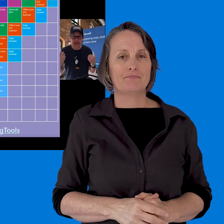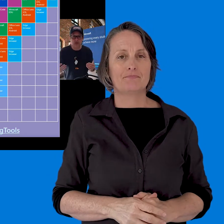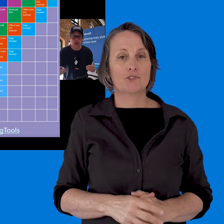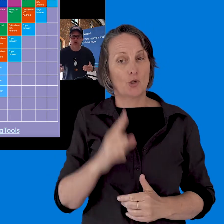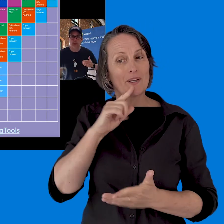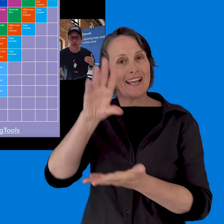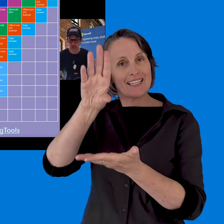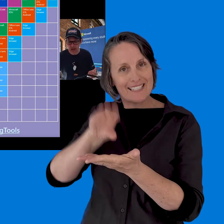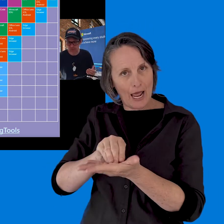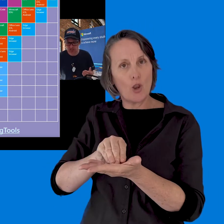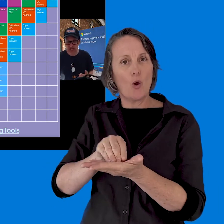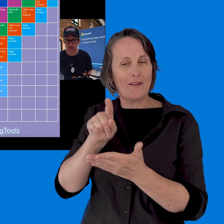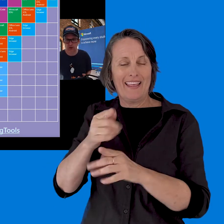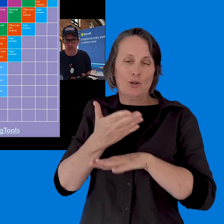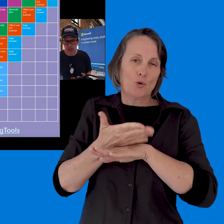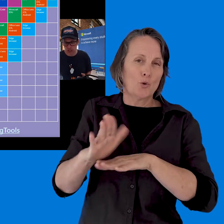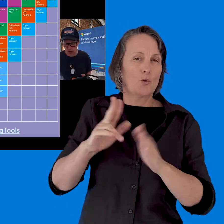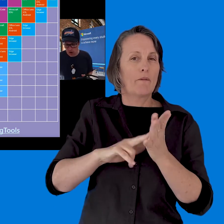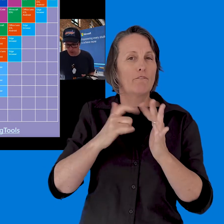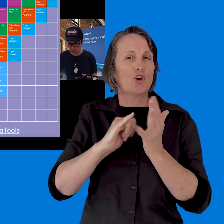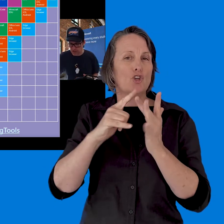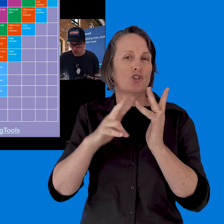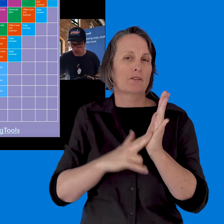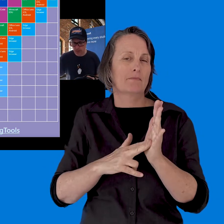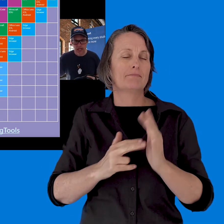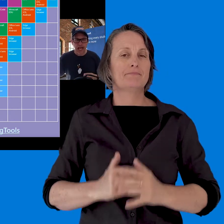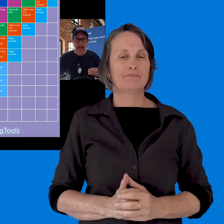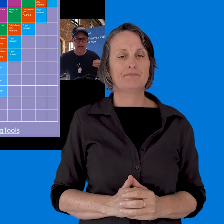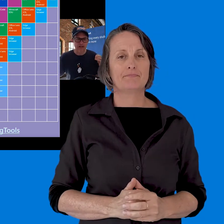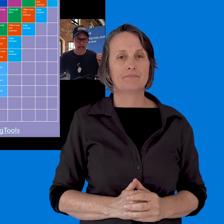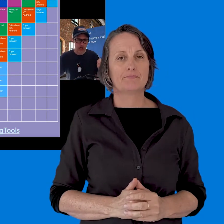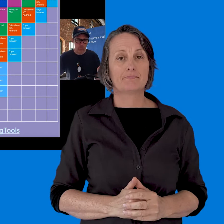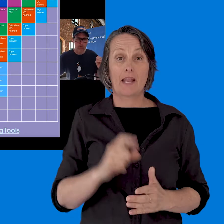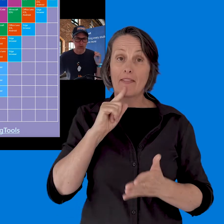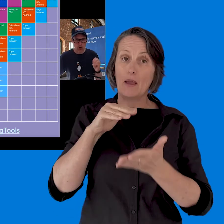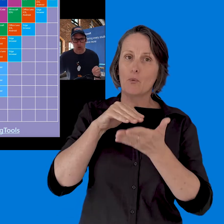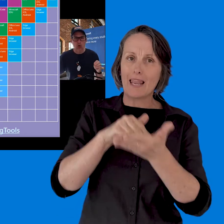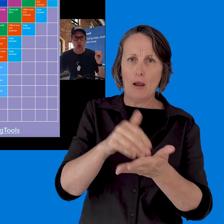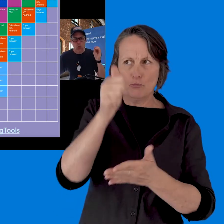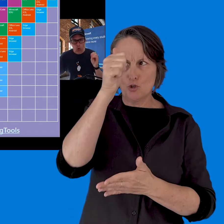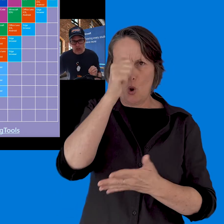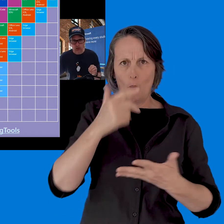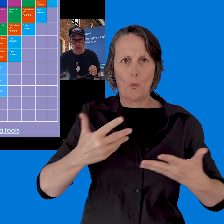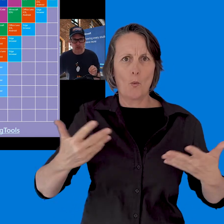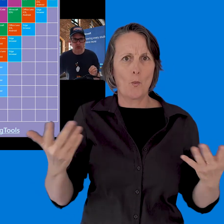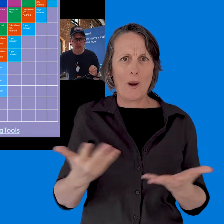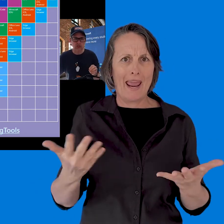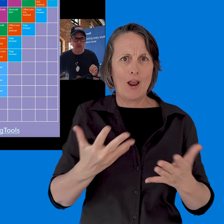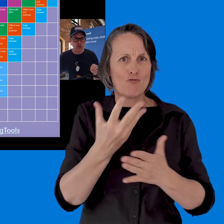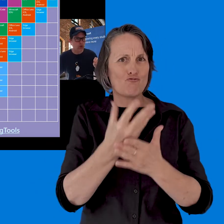download the most up-to-date version of this document, and it's gnna help you know what your students can do